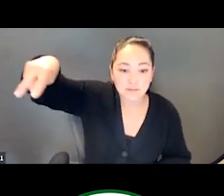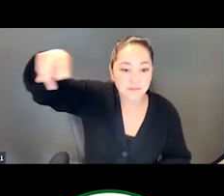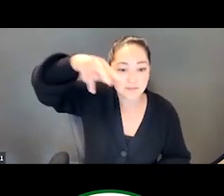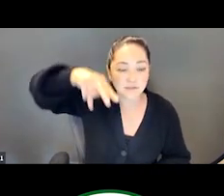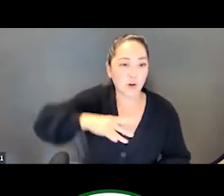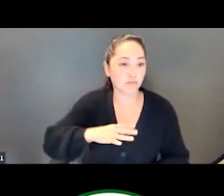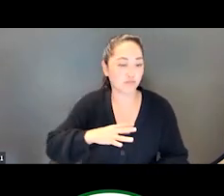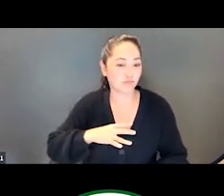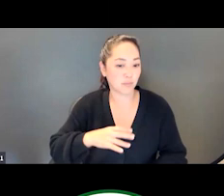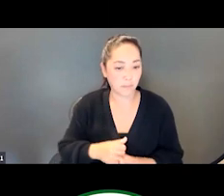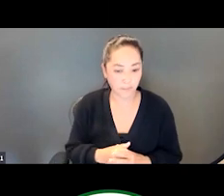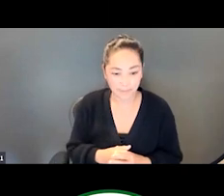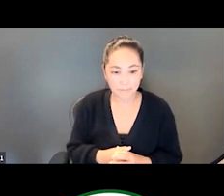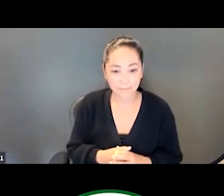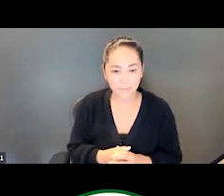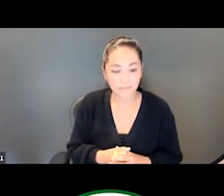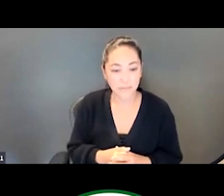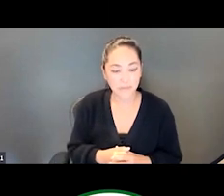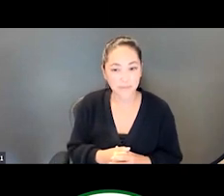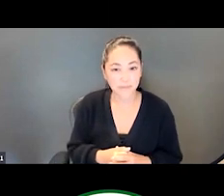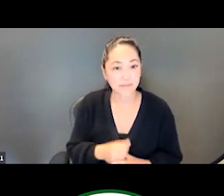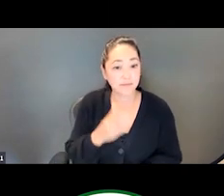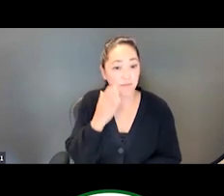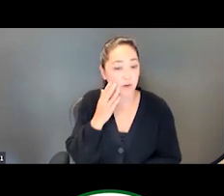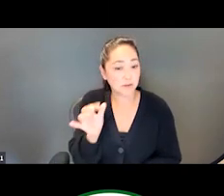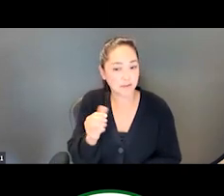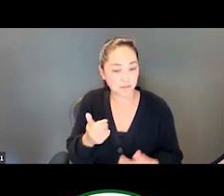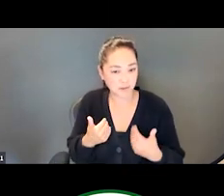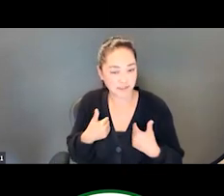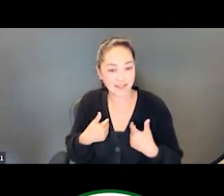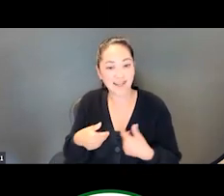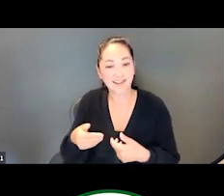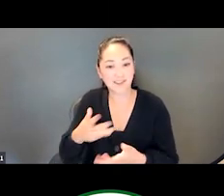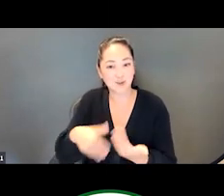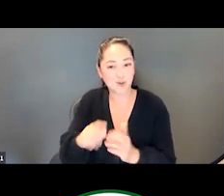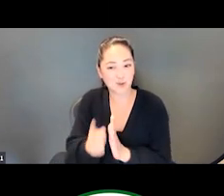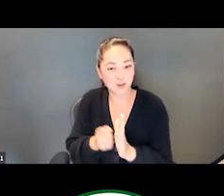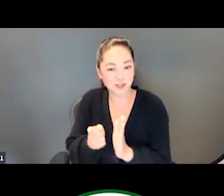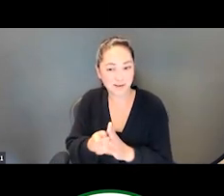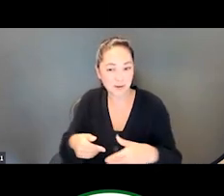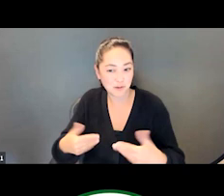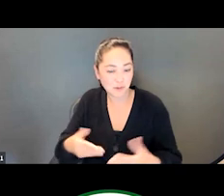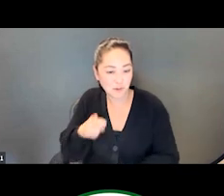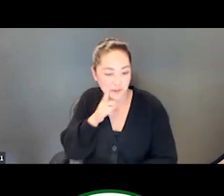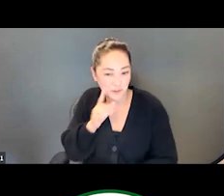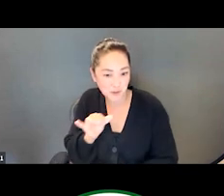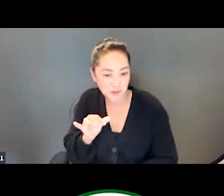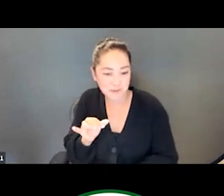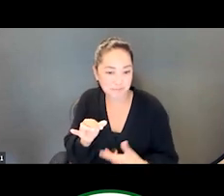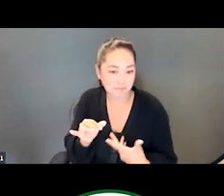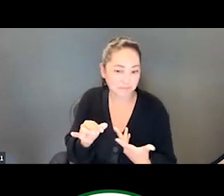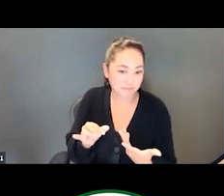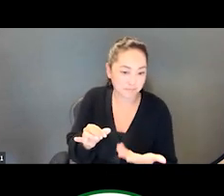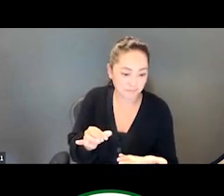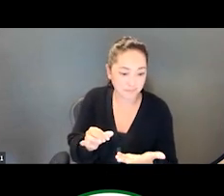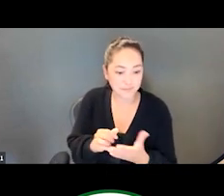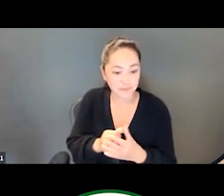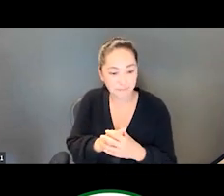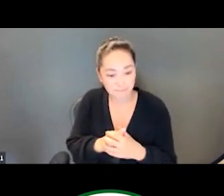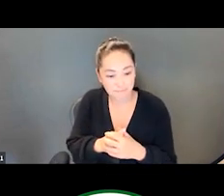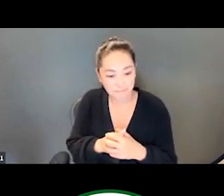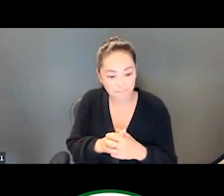to. To create programming such that folks with this abilities could then list aspects